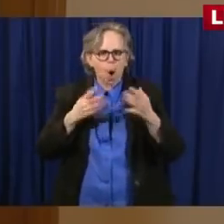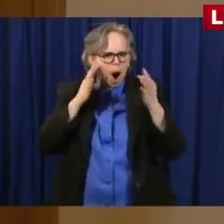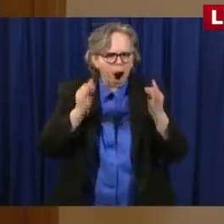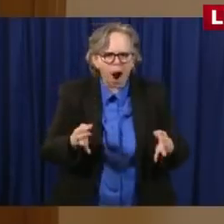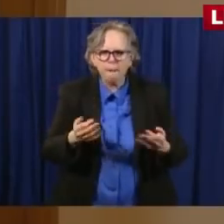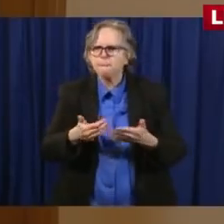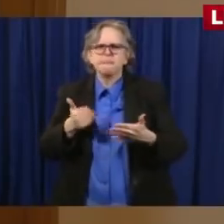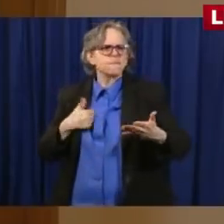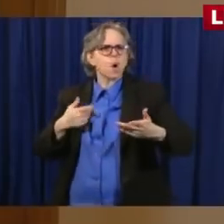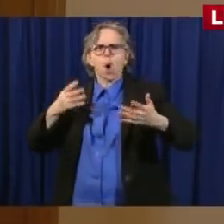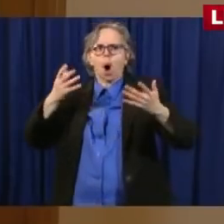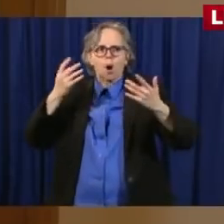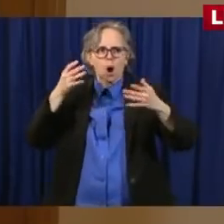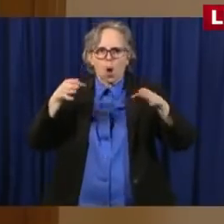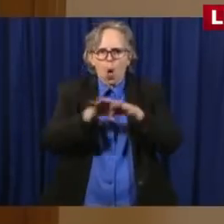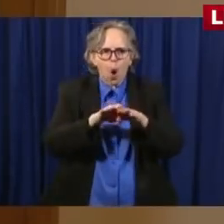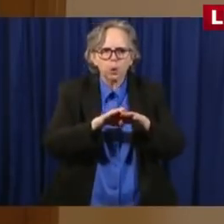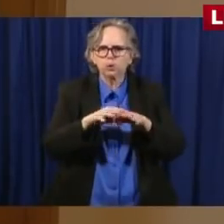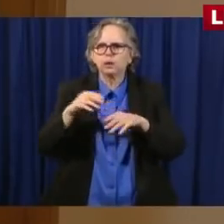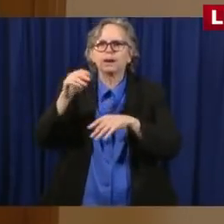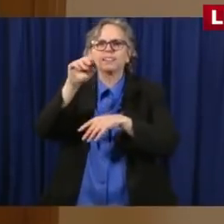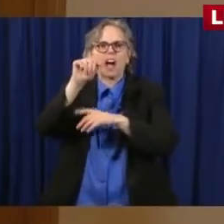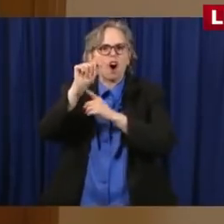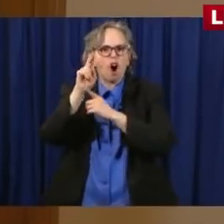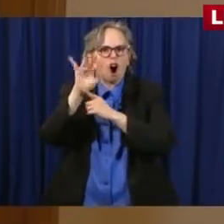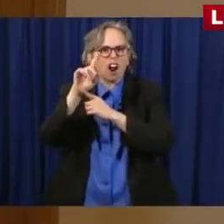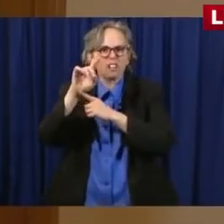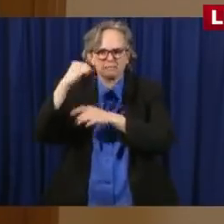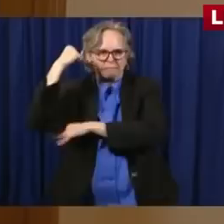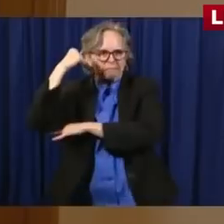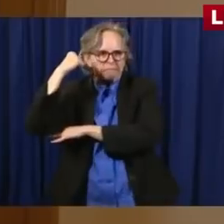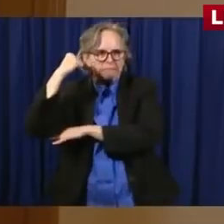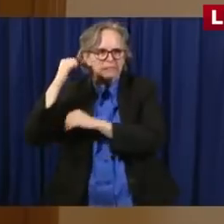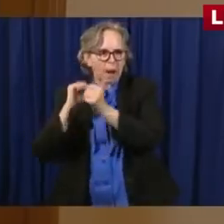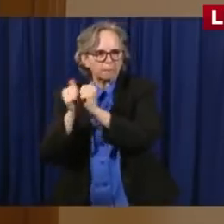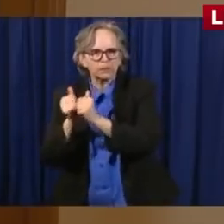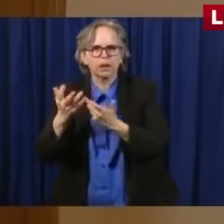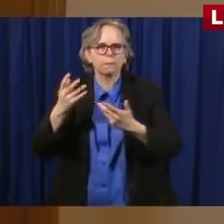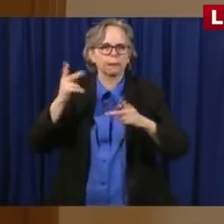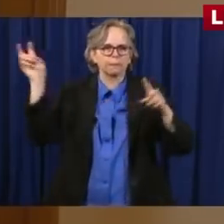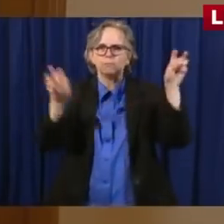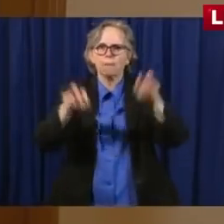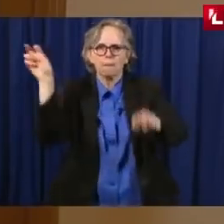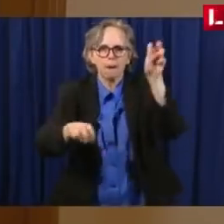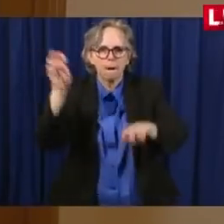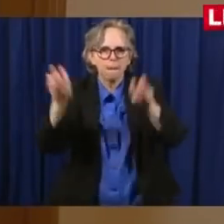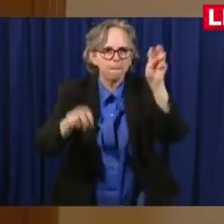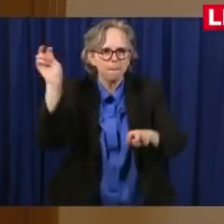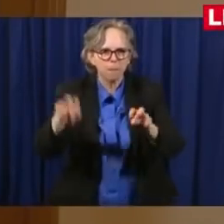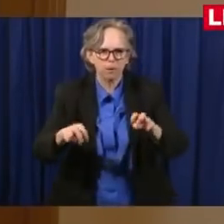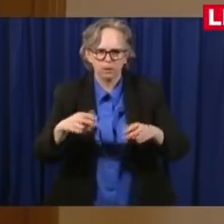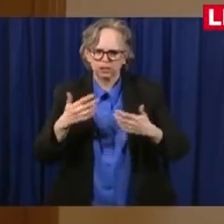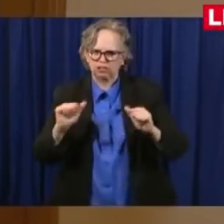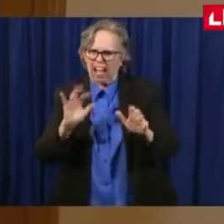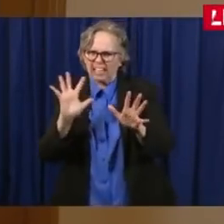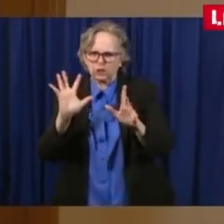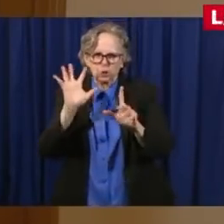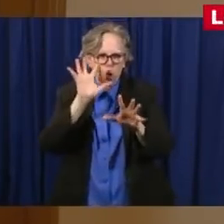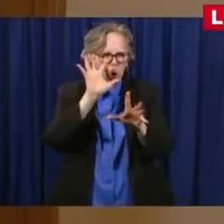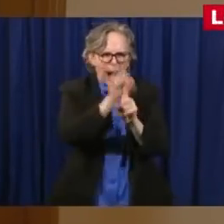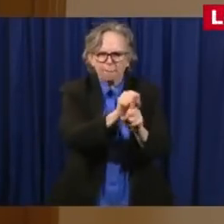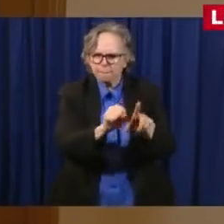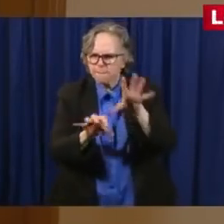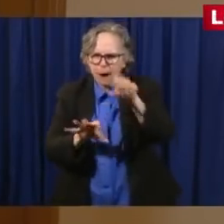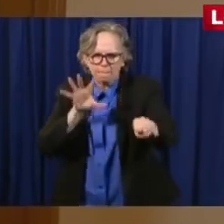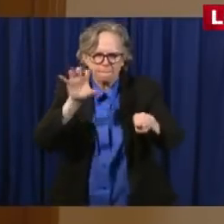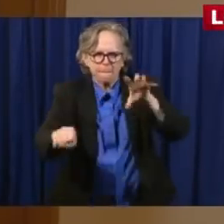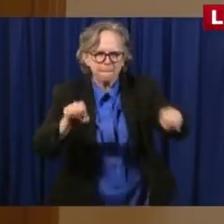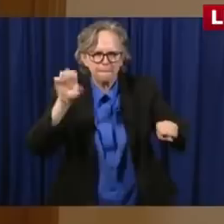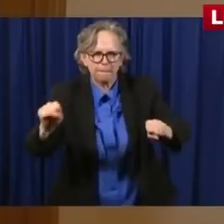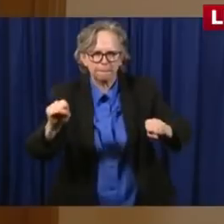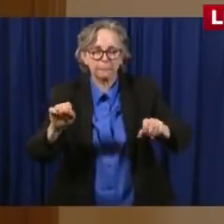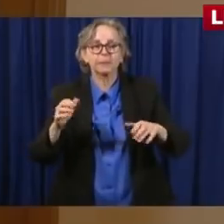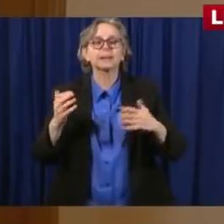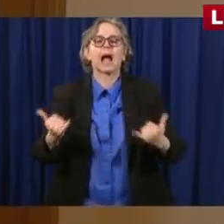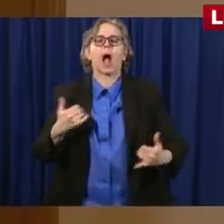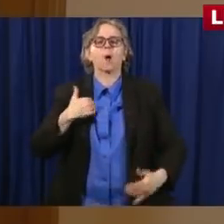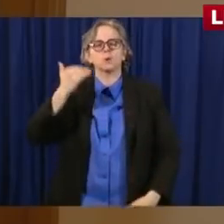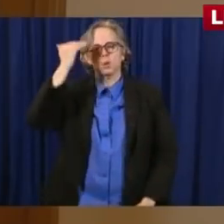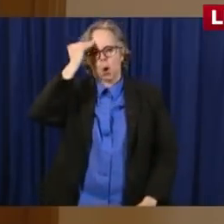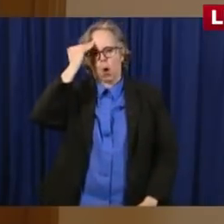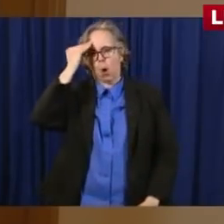WE STARTED BEING SEATED EARLY ON , BEFORE WE STARTED MAKING SOME OF THE MOVES.